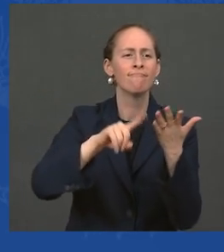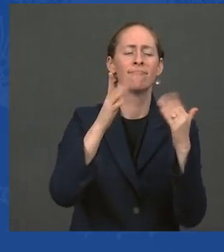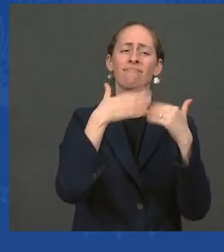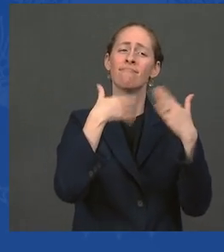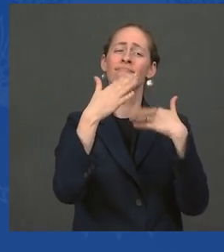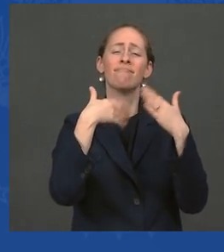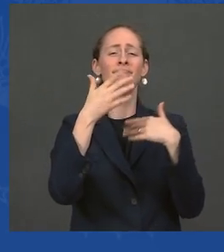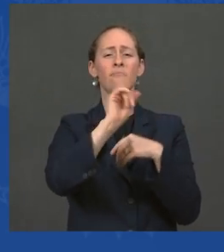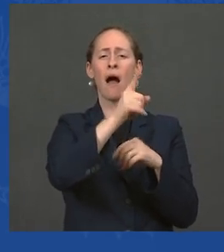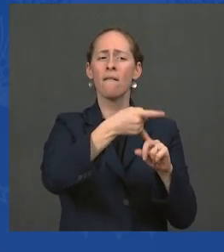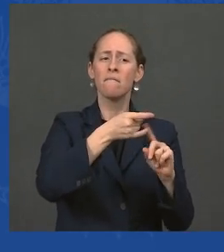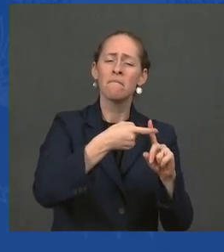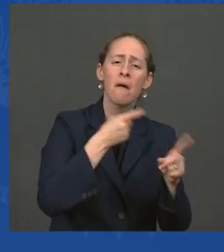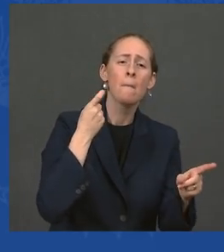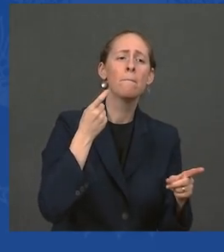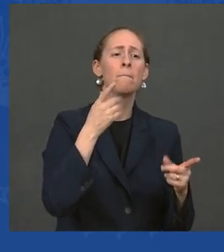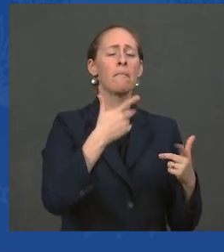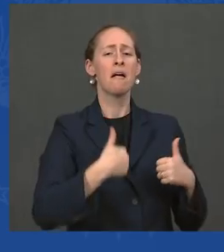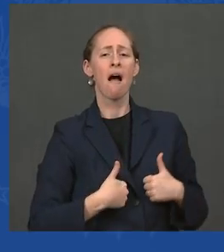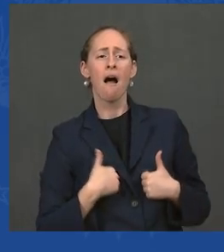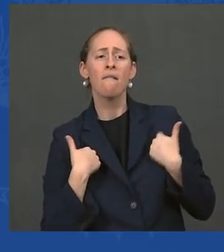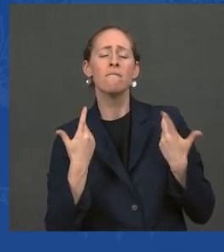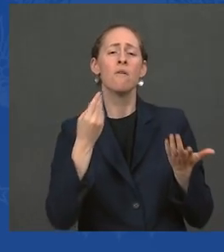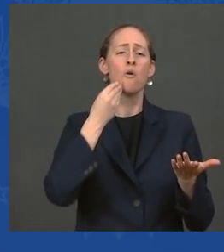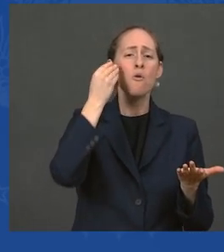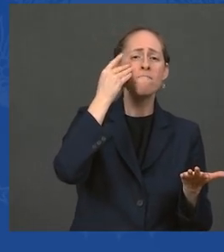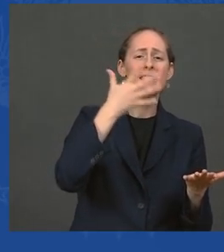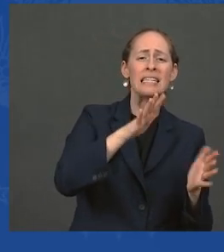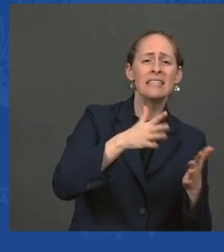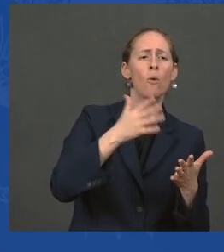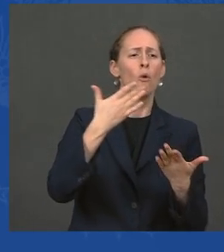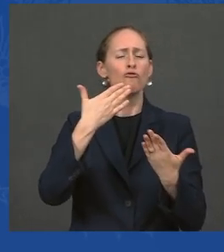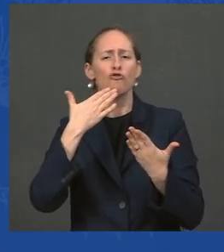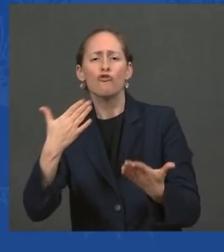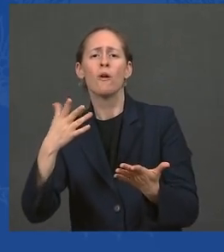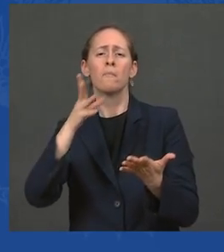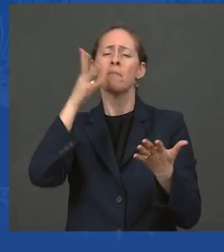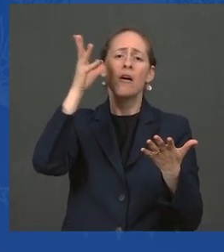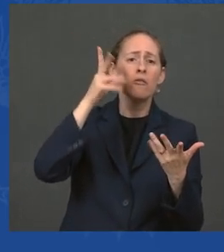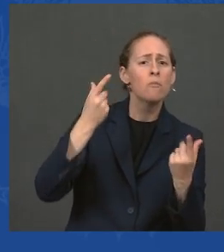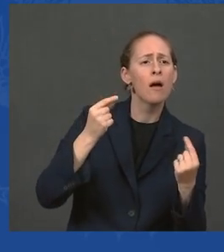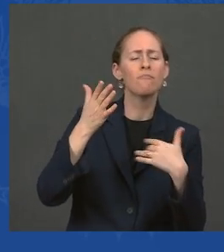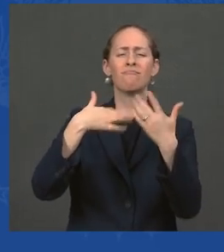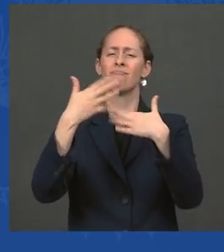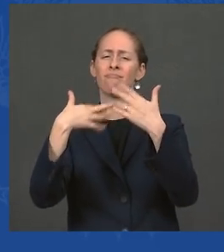from a broken home, from a home where mom or dad didn't go to school or whatever -- and you put them in school -- third grade,